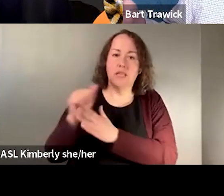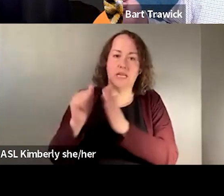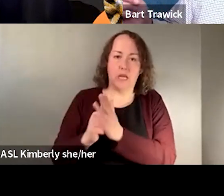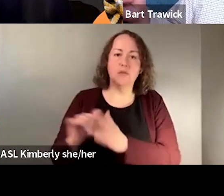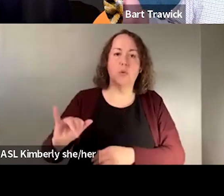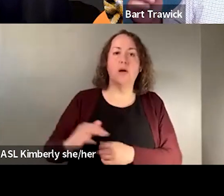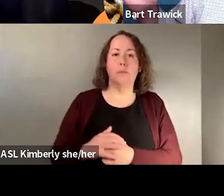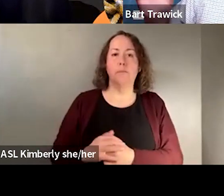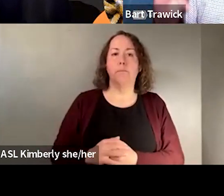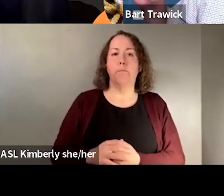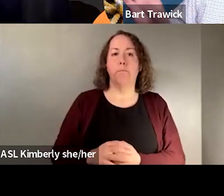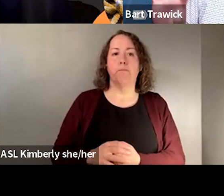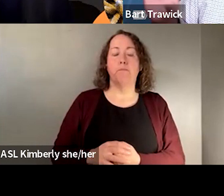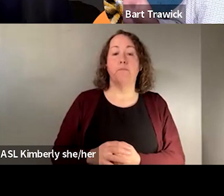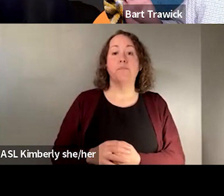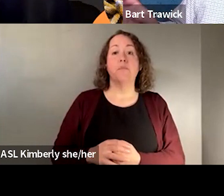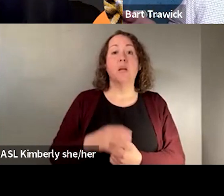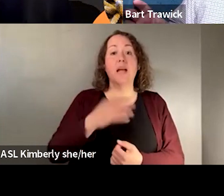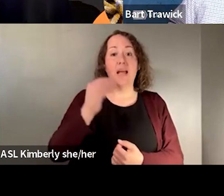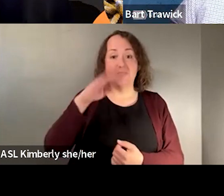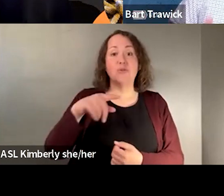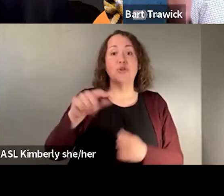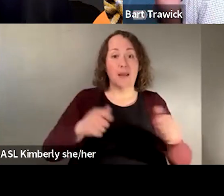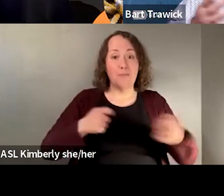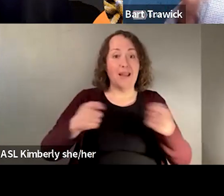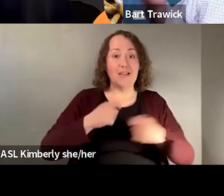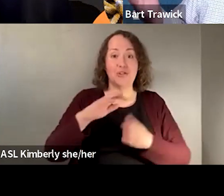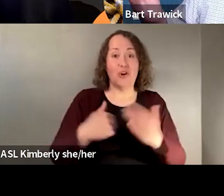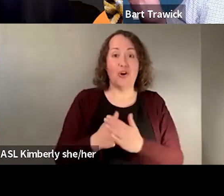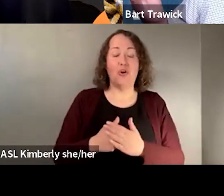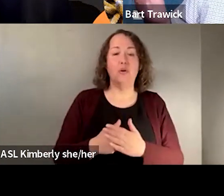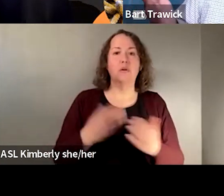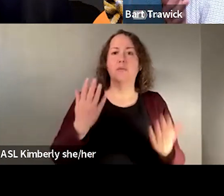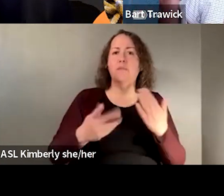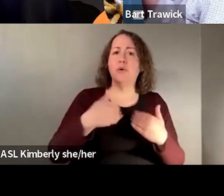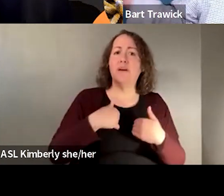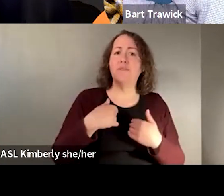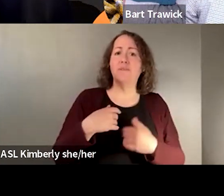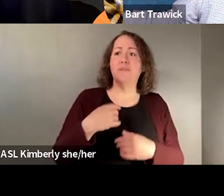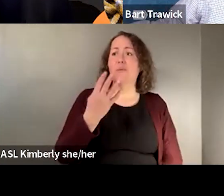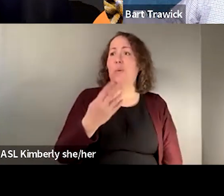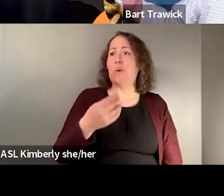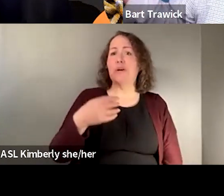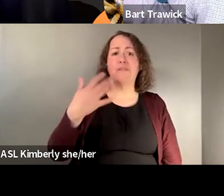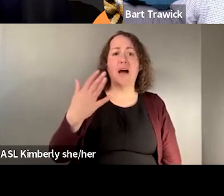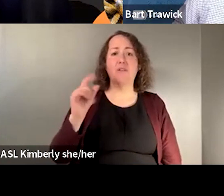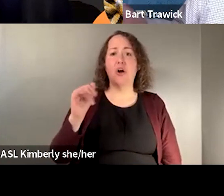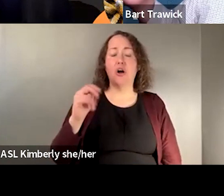And you're able to manage all this. You know, maybe you have four or five logins and I'm not at Wisconsin anymore. I want to remove it.